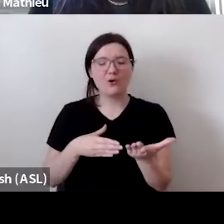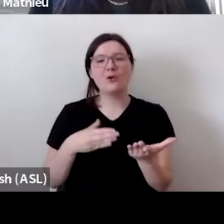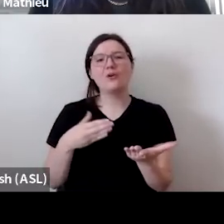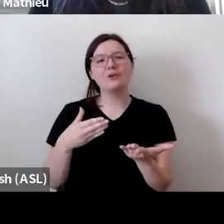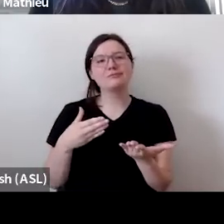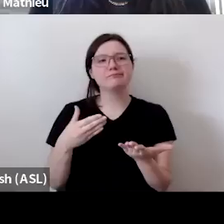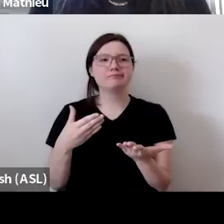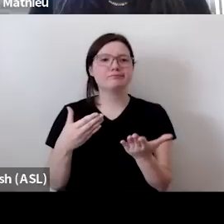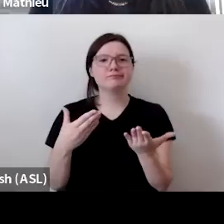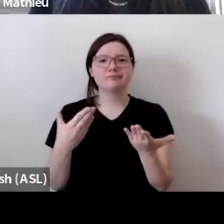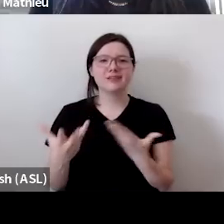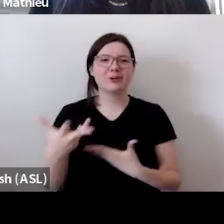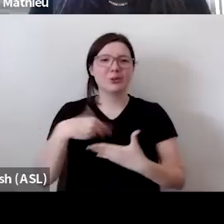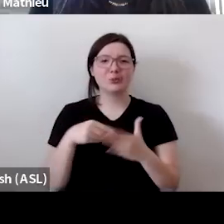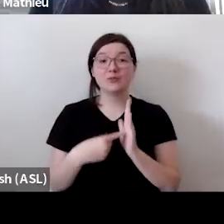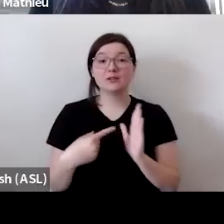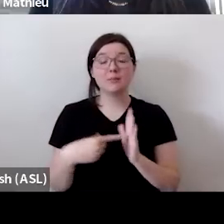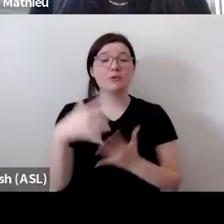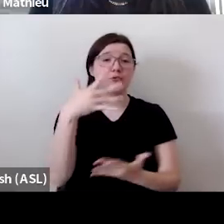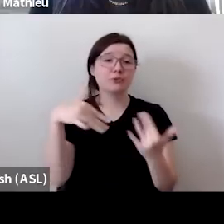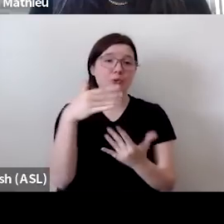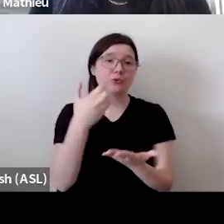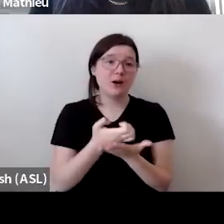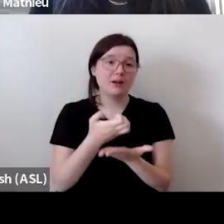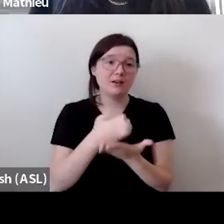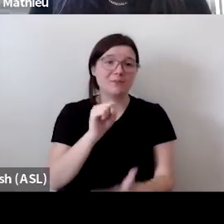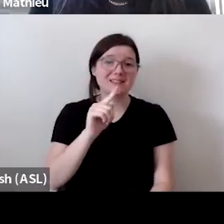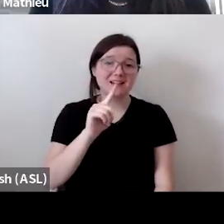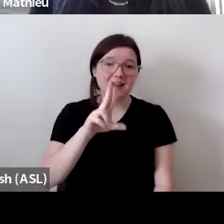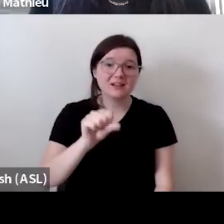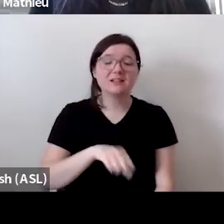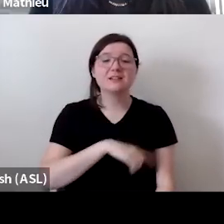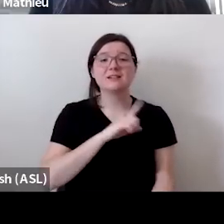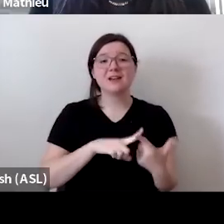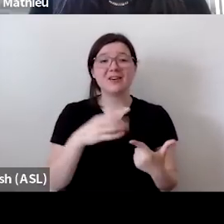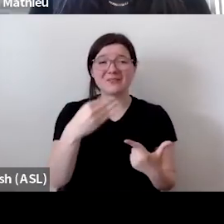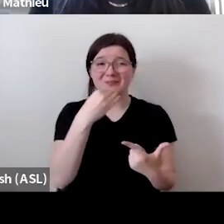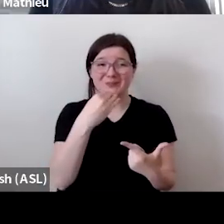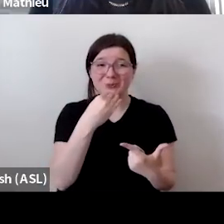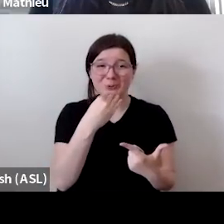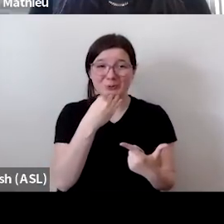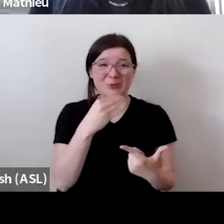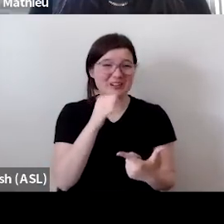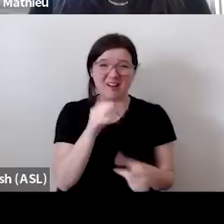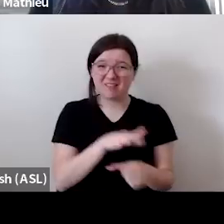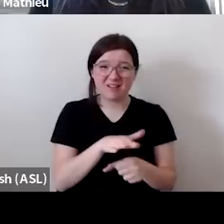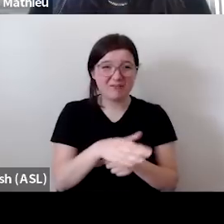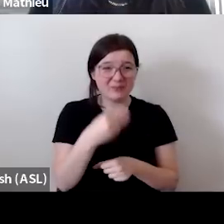you know, socioeconomic status, food insecurity, histories of homelessness.